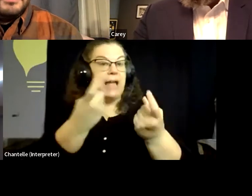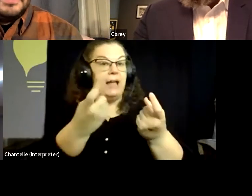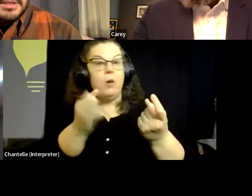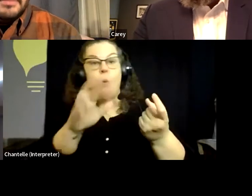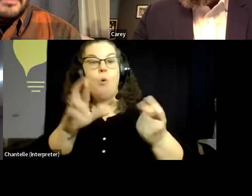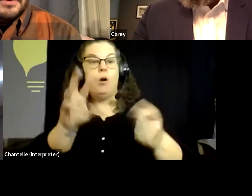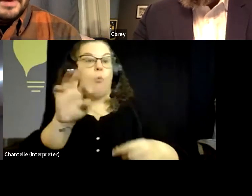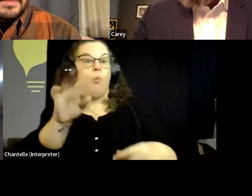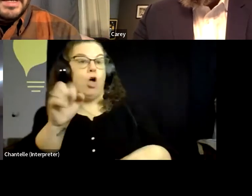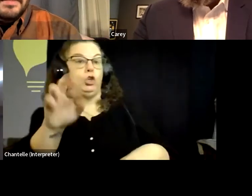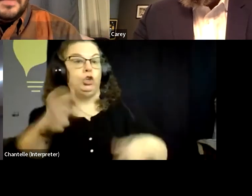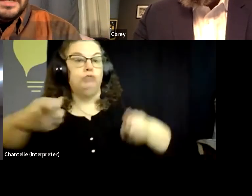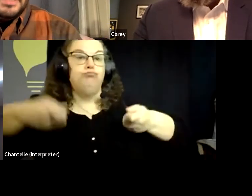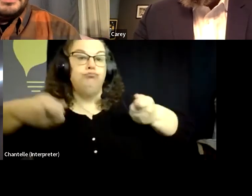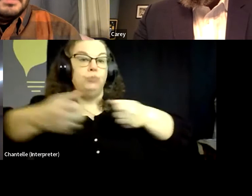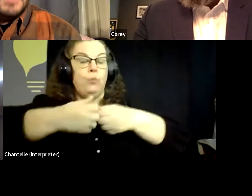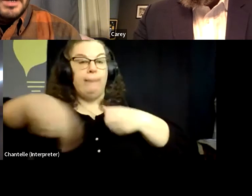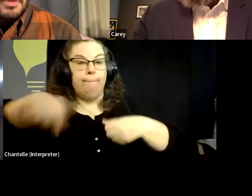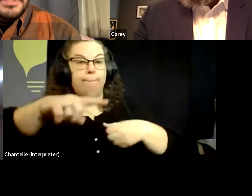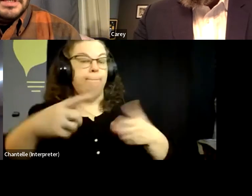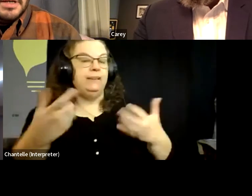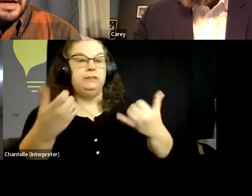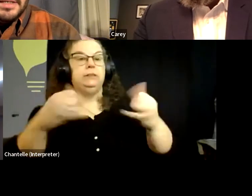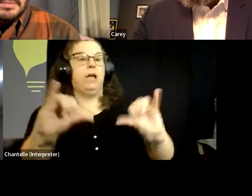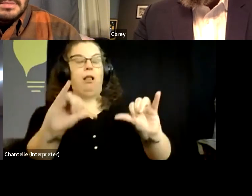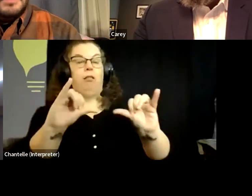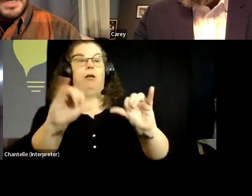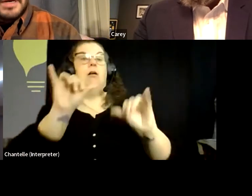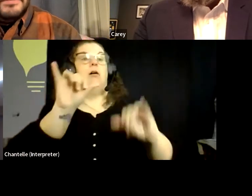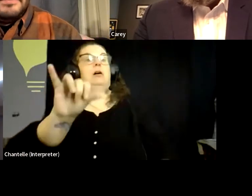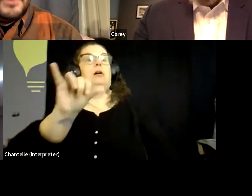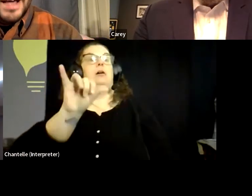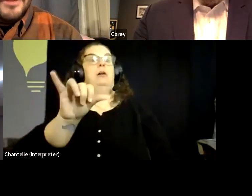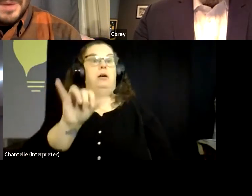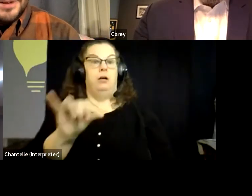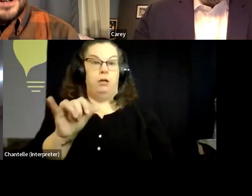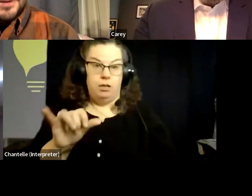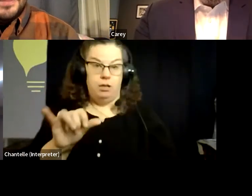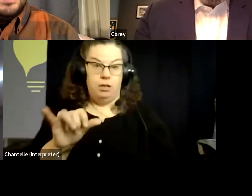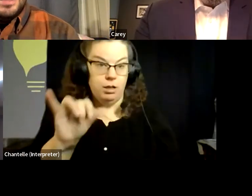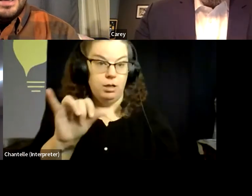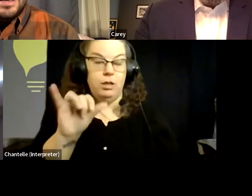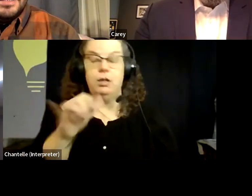walker system for them, it kind of open s their eyes for lack of a better